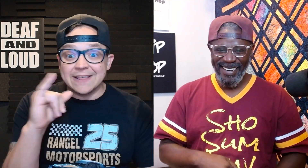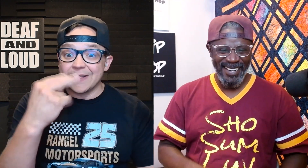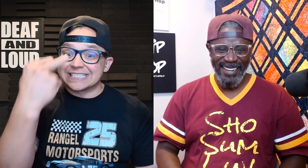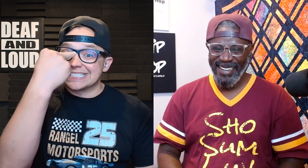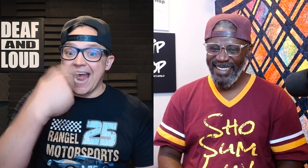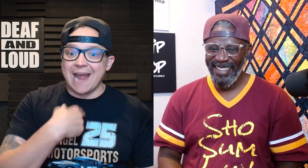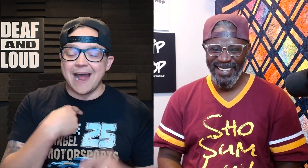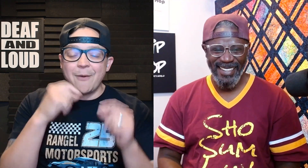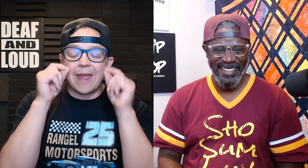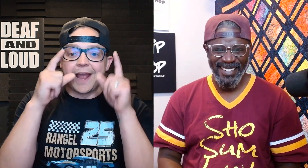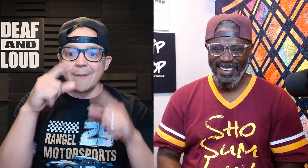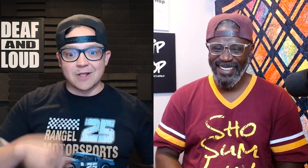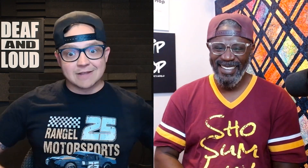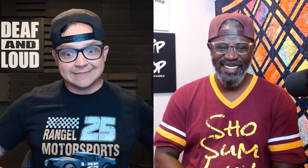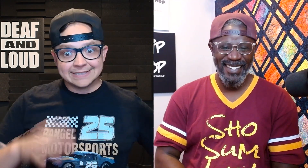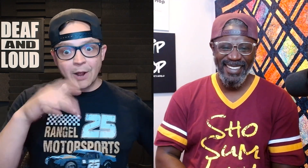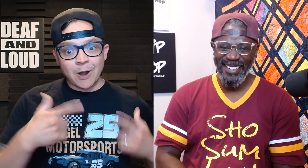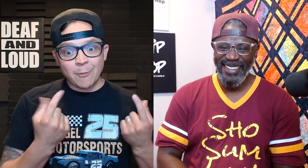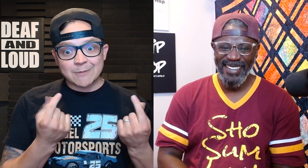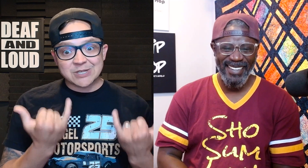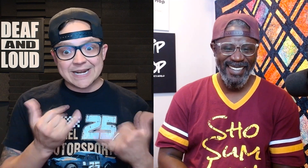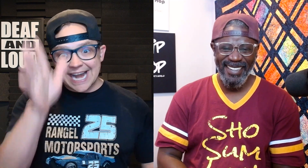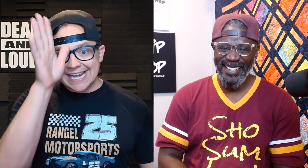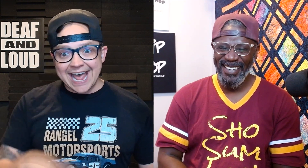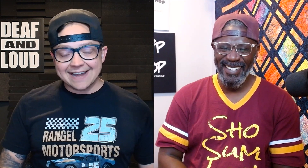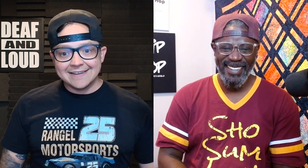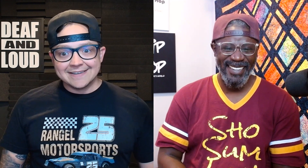They're like, I wake up, they're like, "What are we doing today, dad?"